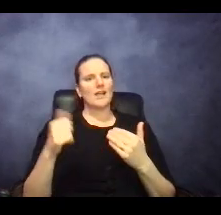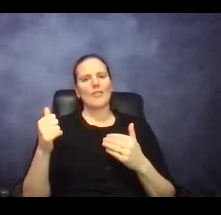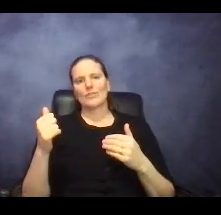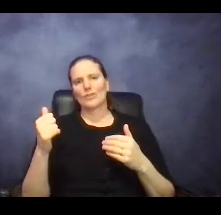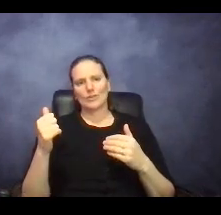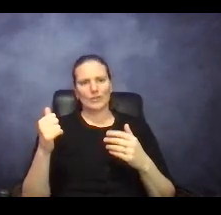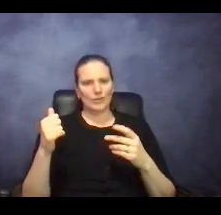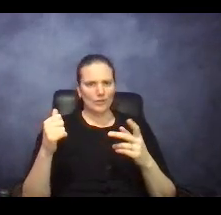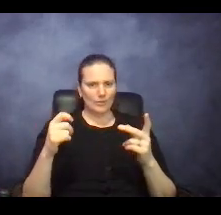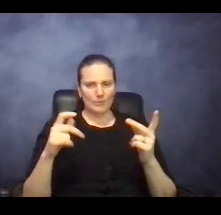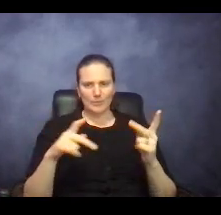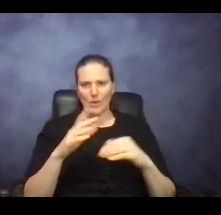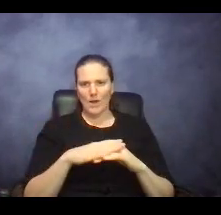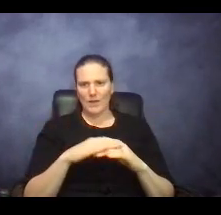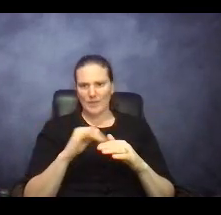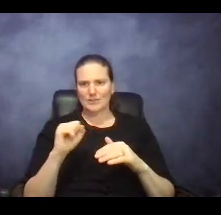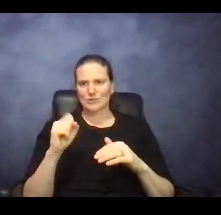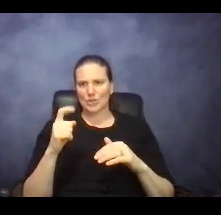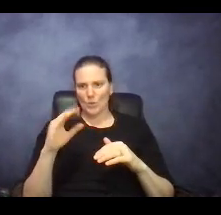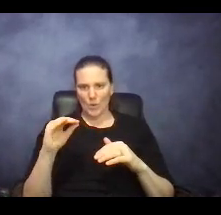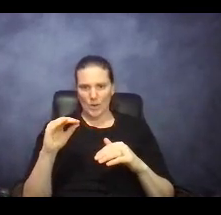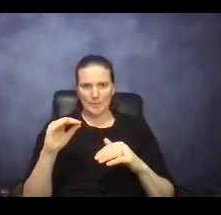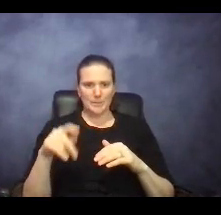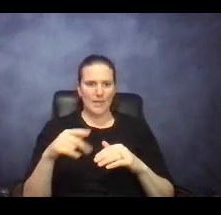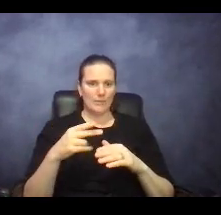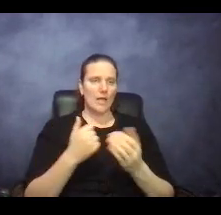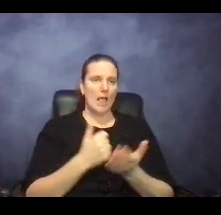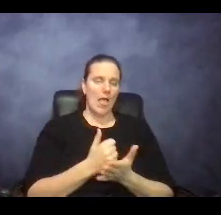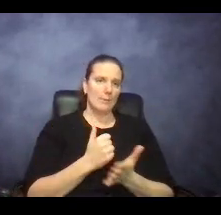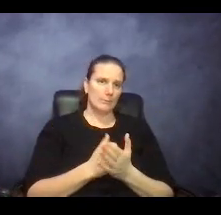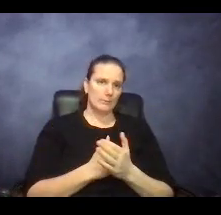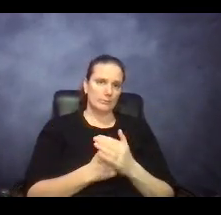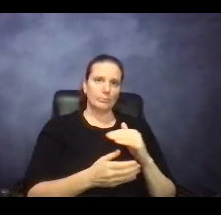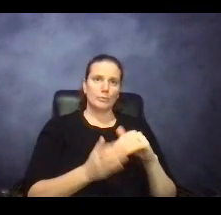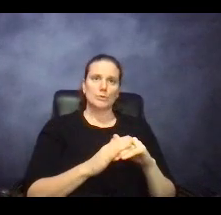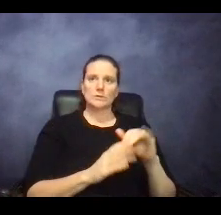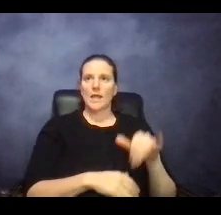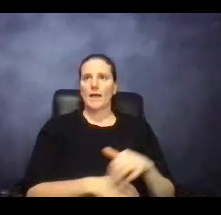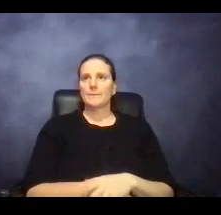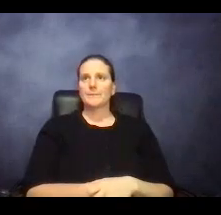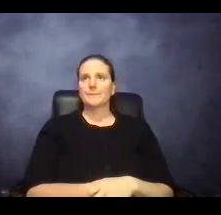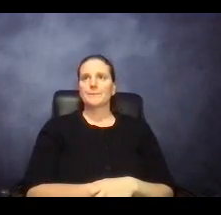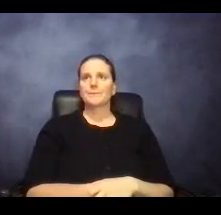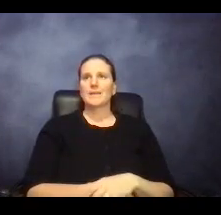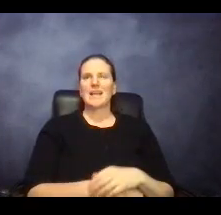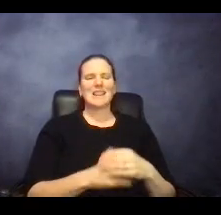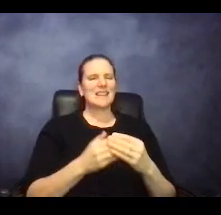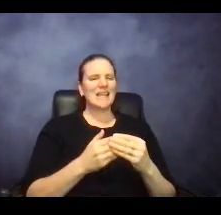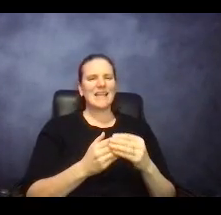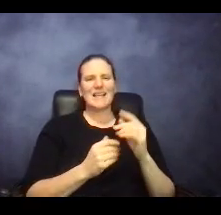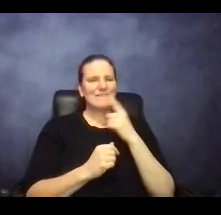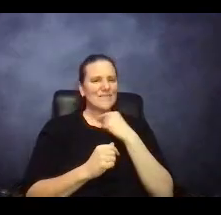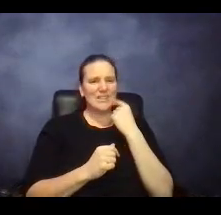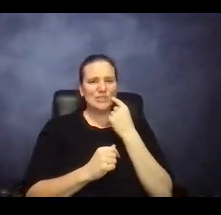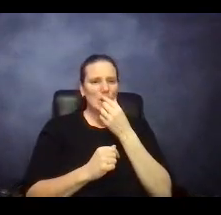that steroidogenic pathway can help boost your DHEA. It can lead to some like facial hair and a lot of irritability.